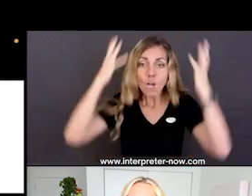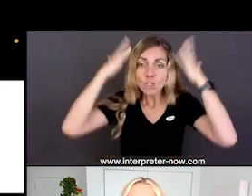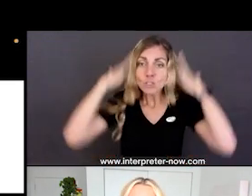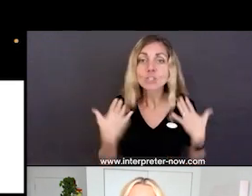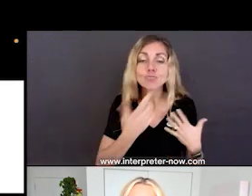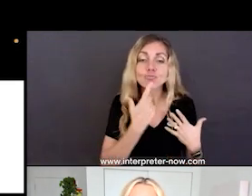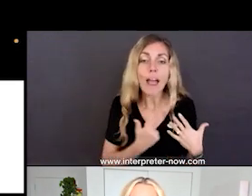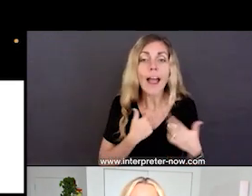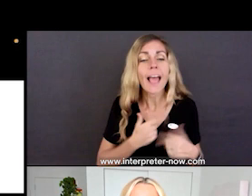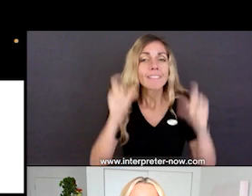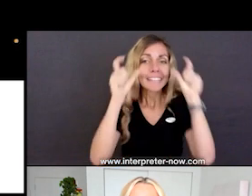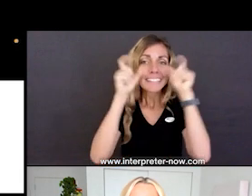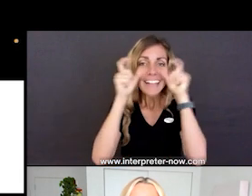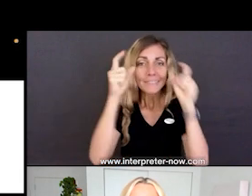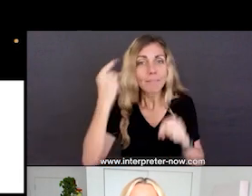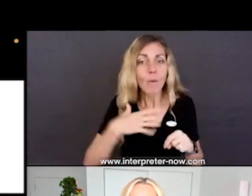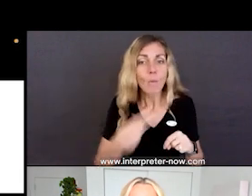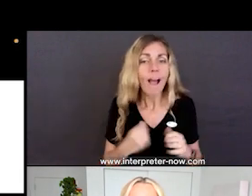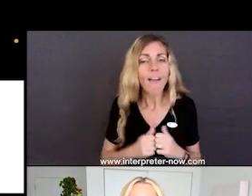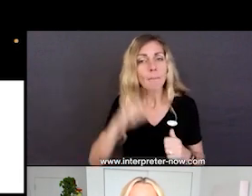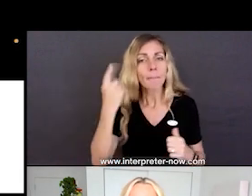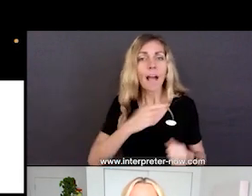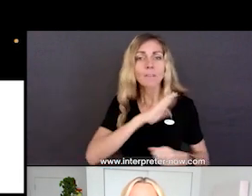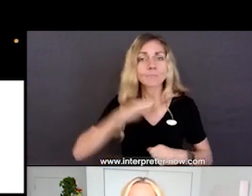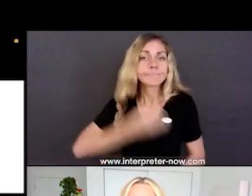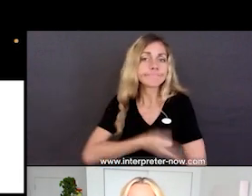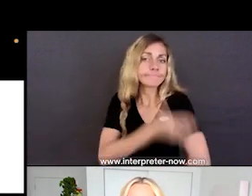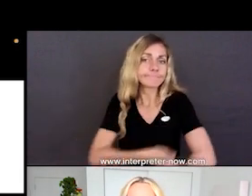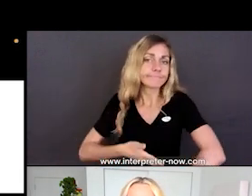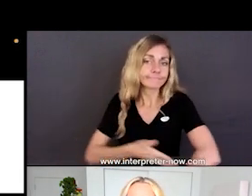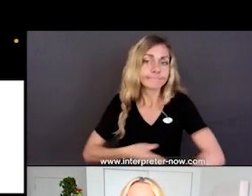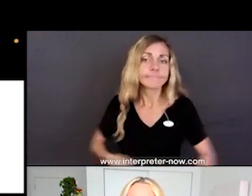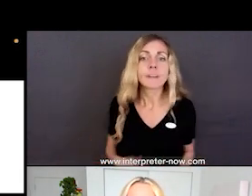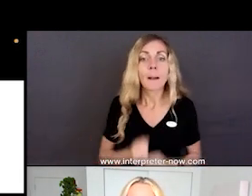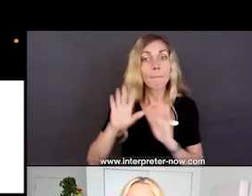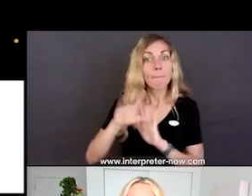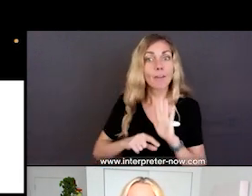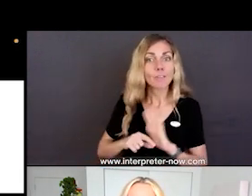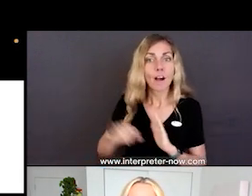hair, and wearing black and white glasses. I'm wearing a black shirt, a black long-sleeve shirt.